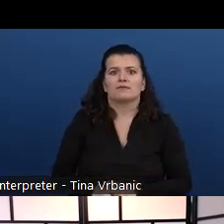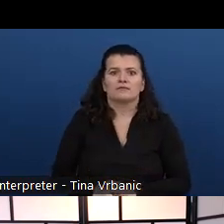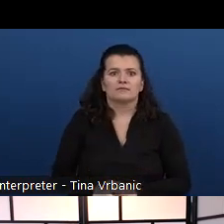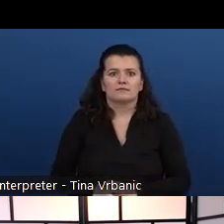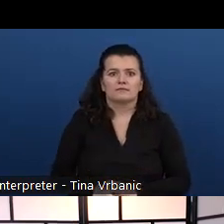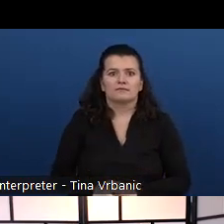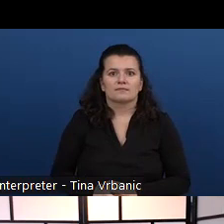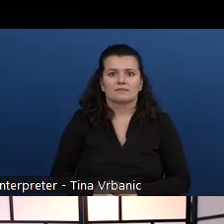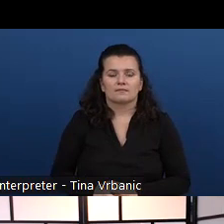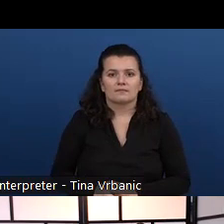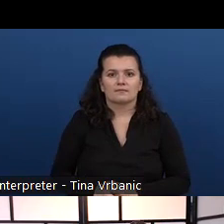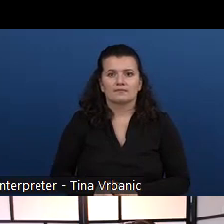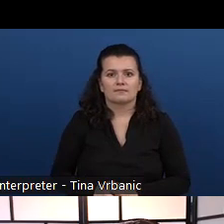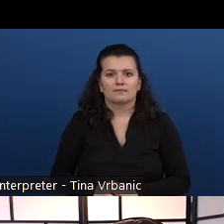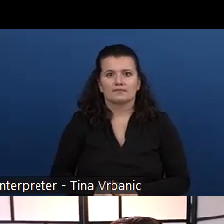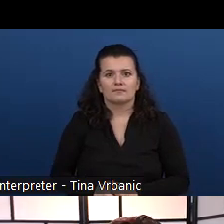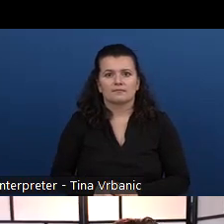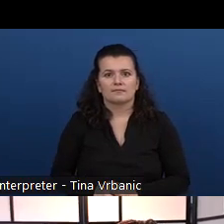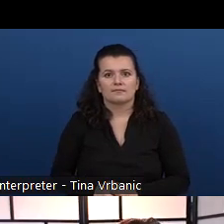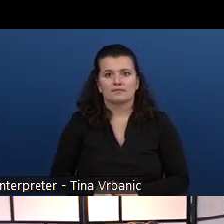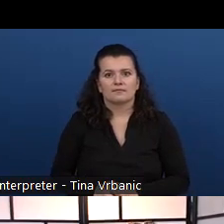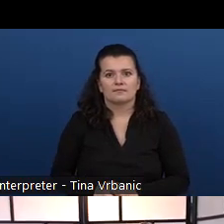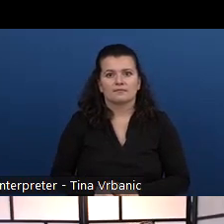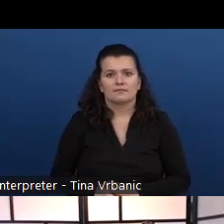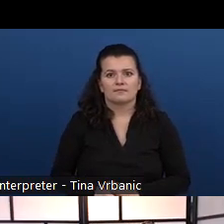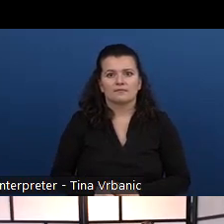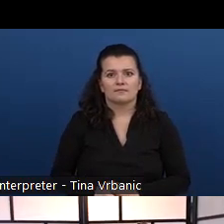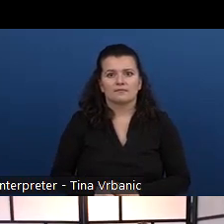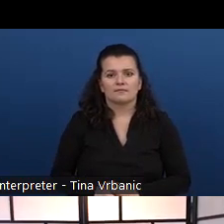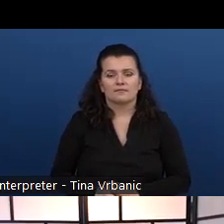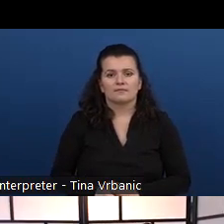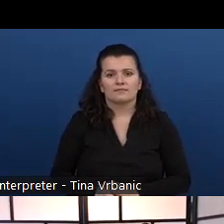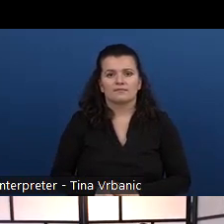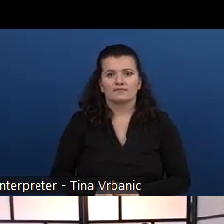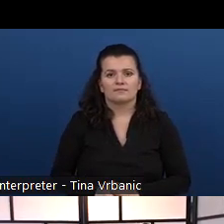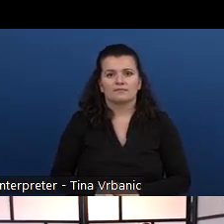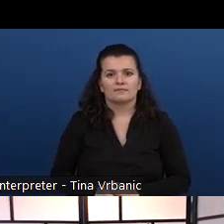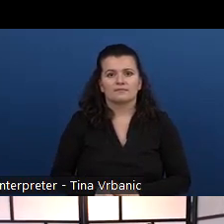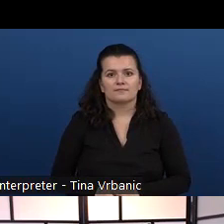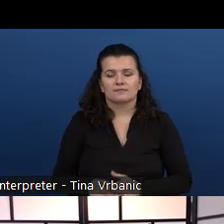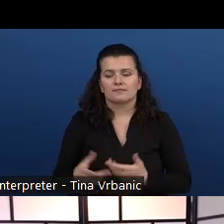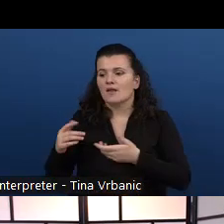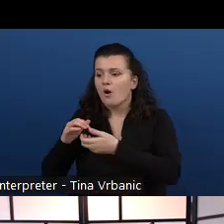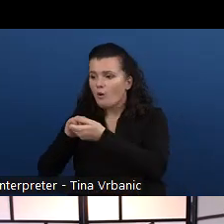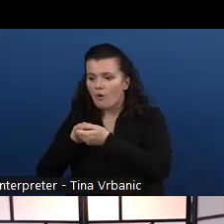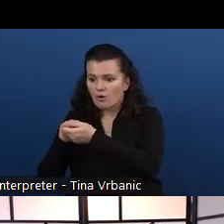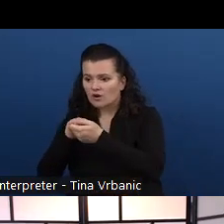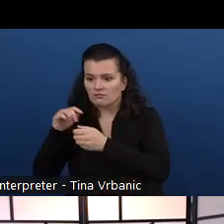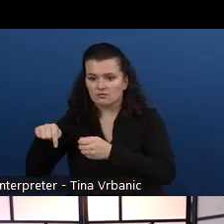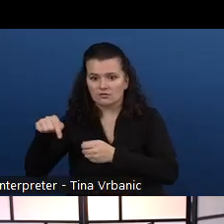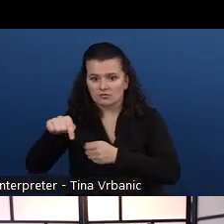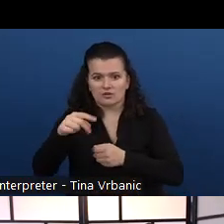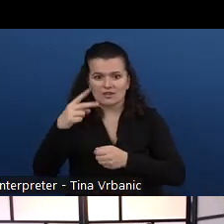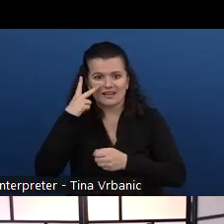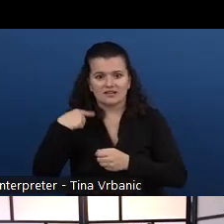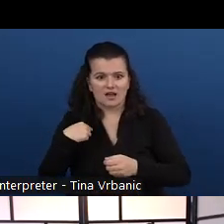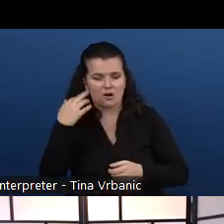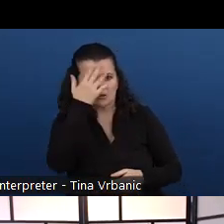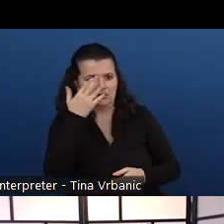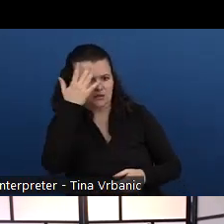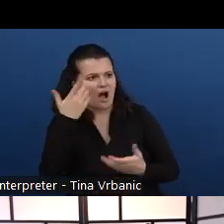that are now consumed by the Digital Accessibility Law.